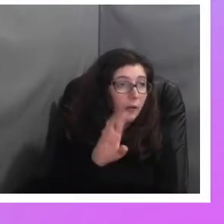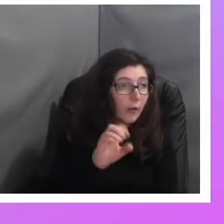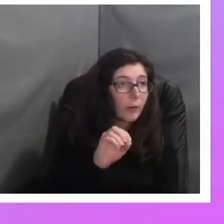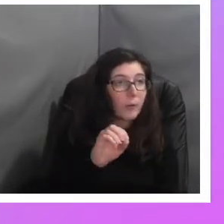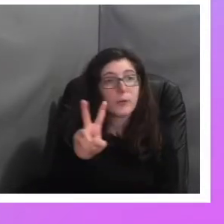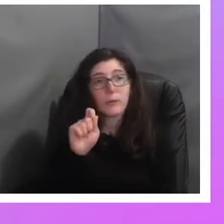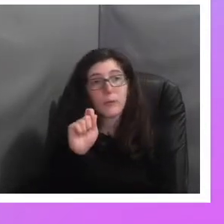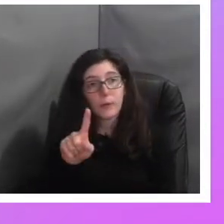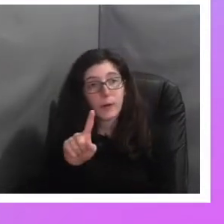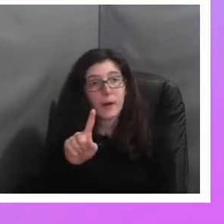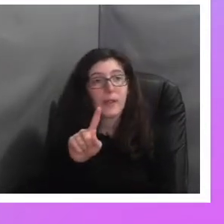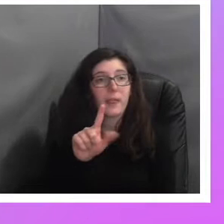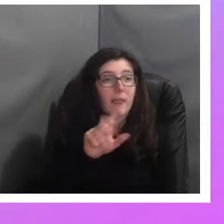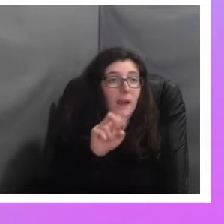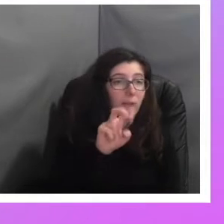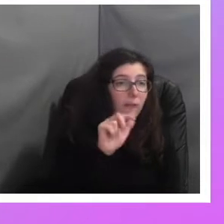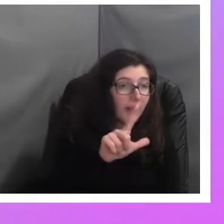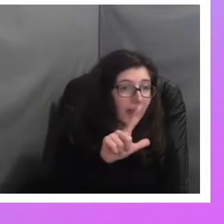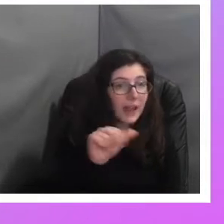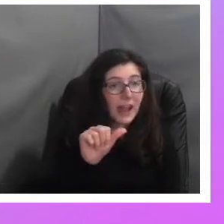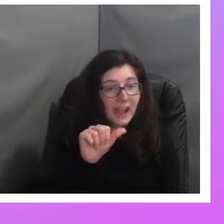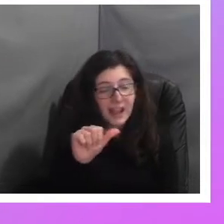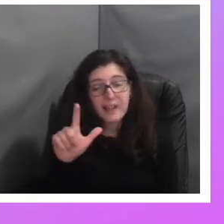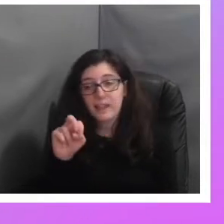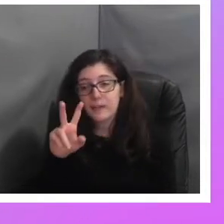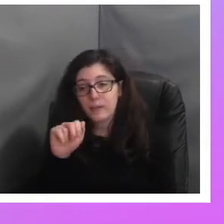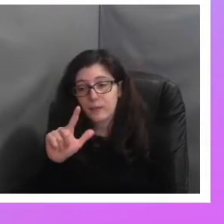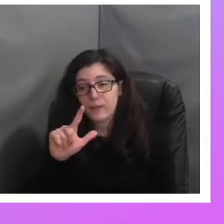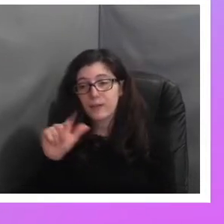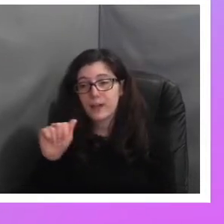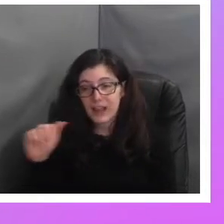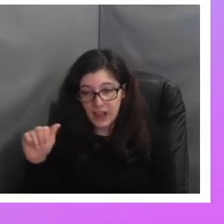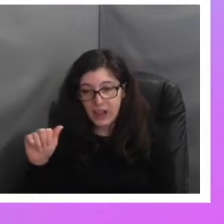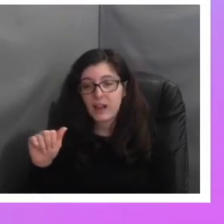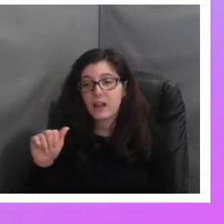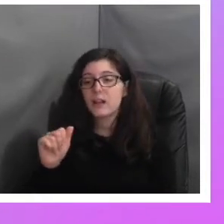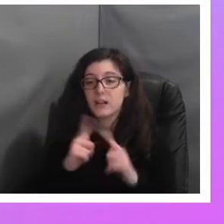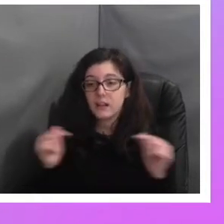It's very important to set the standards so people know how you're judging yourself.